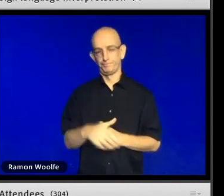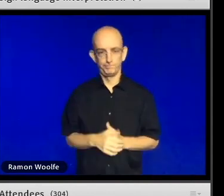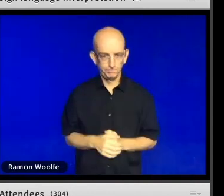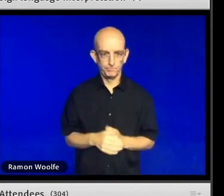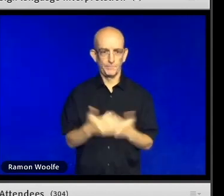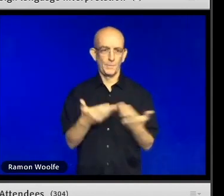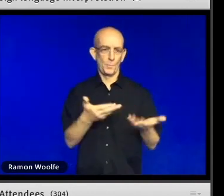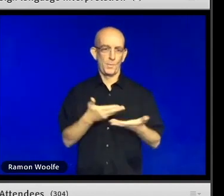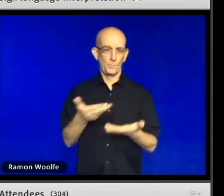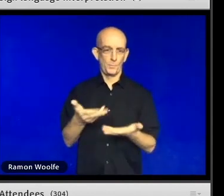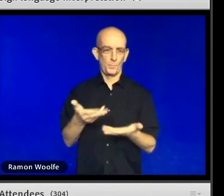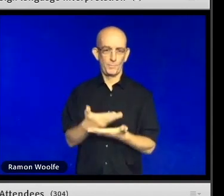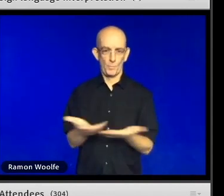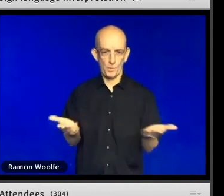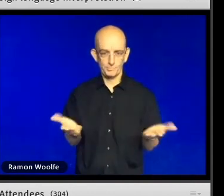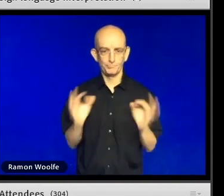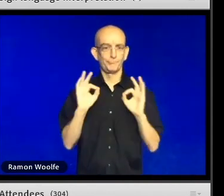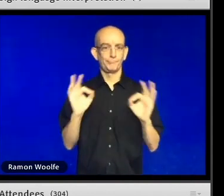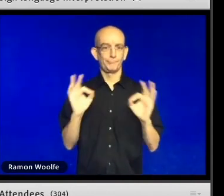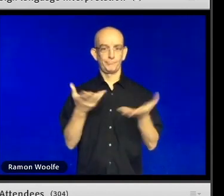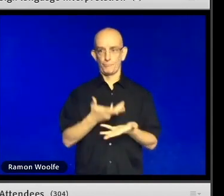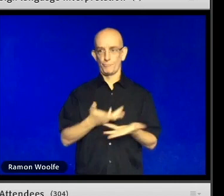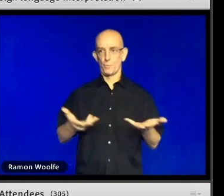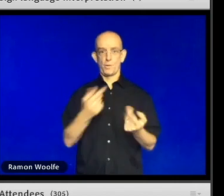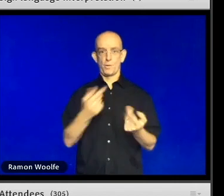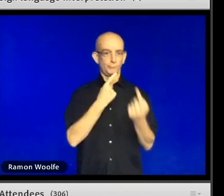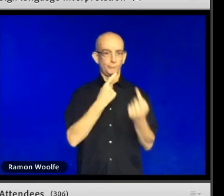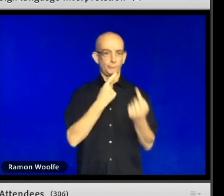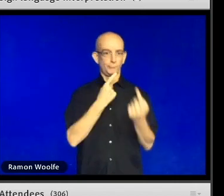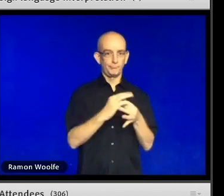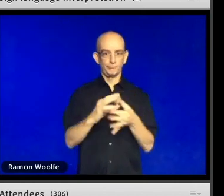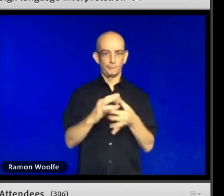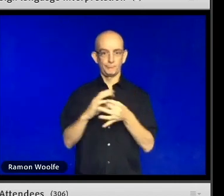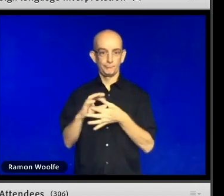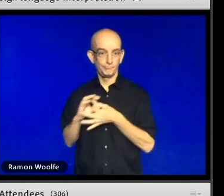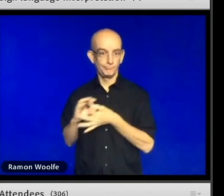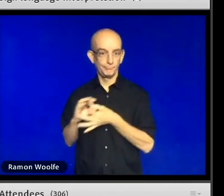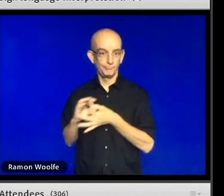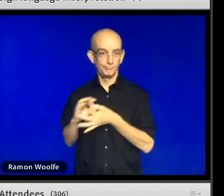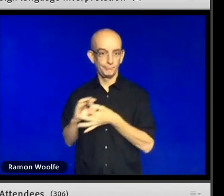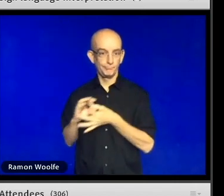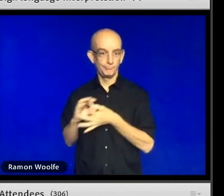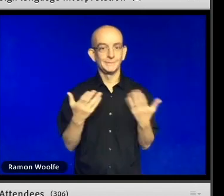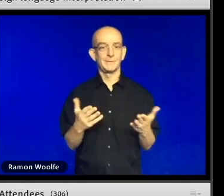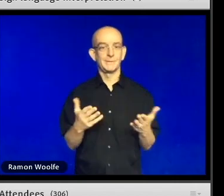go over just a few technical points regarding the webinar platform so that we can all get